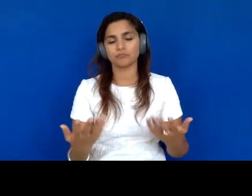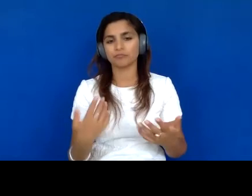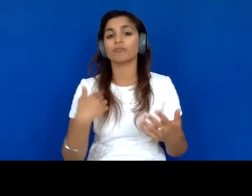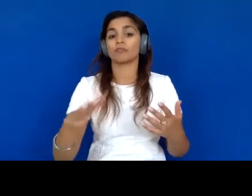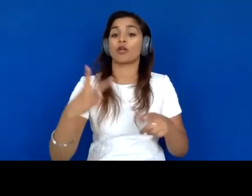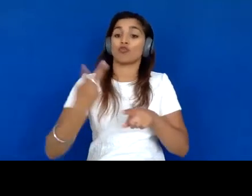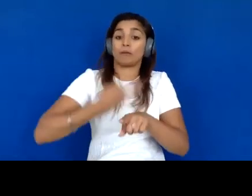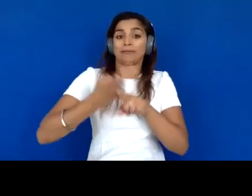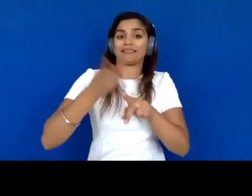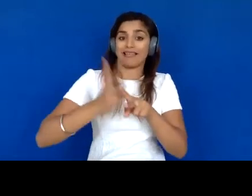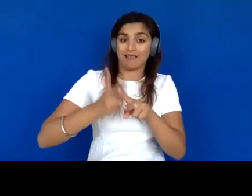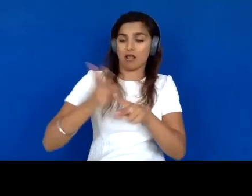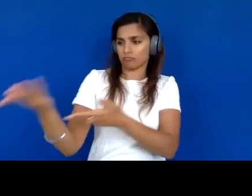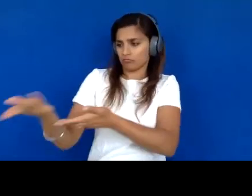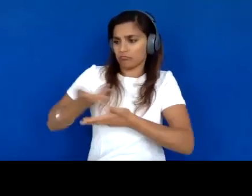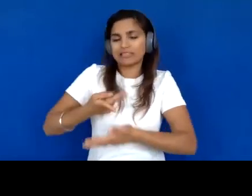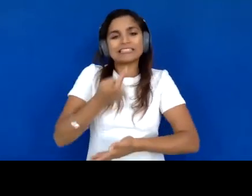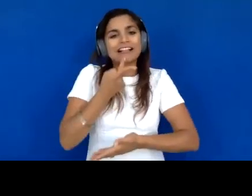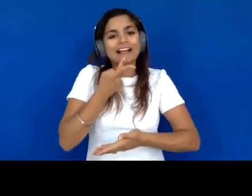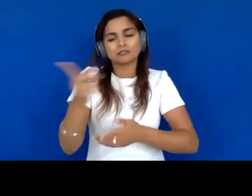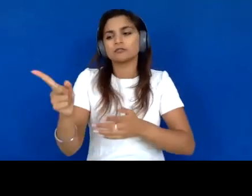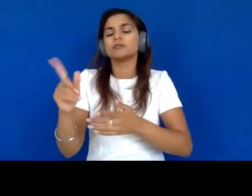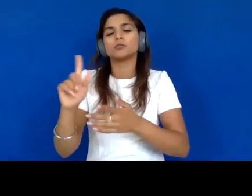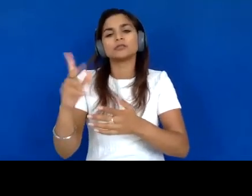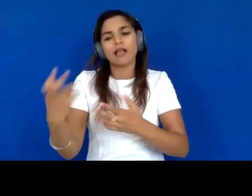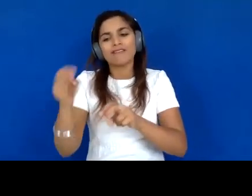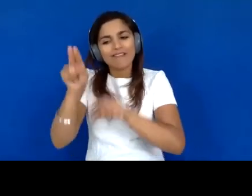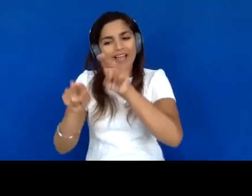materials so the press releases and evaluation documents using a slightly